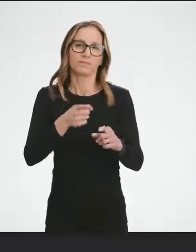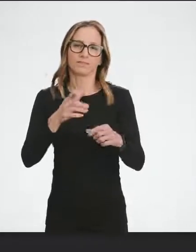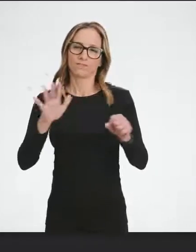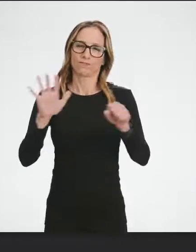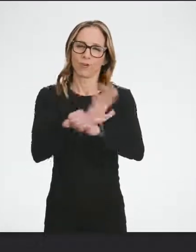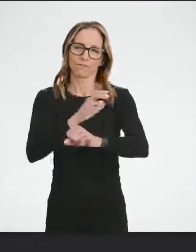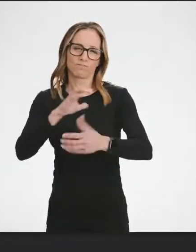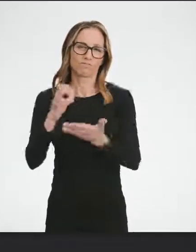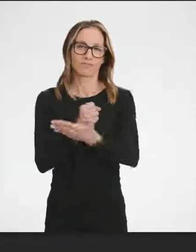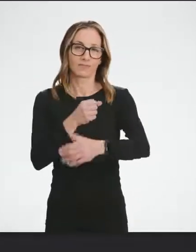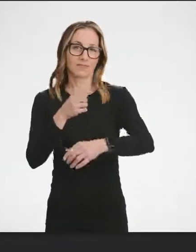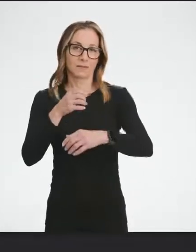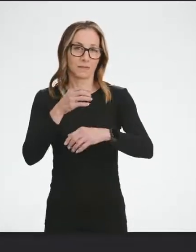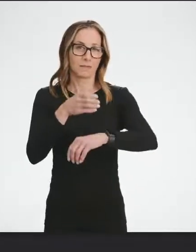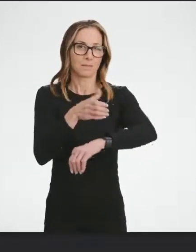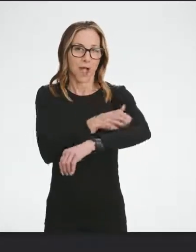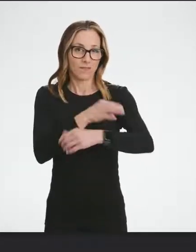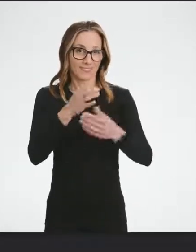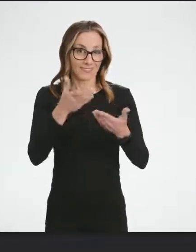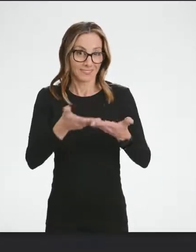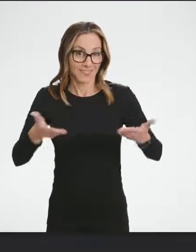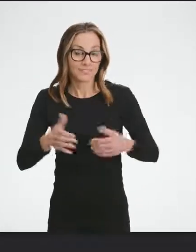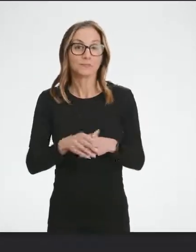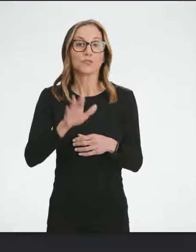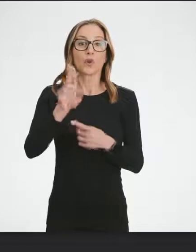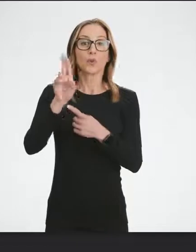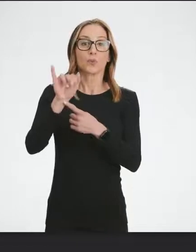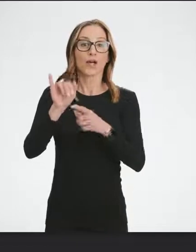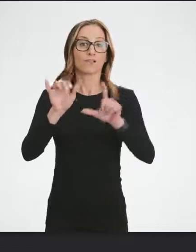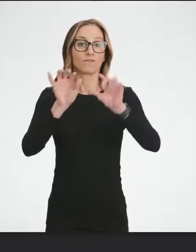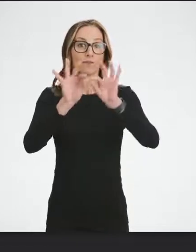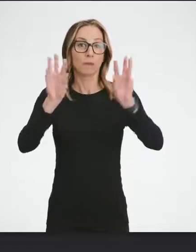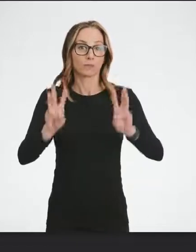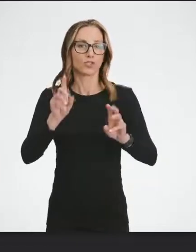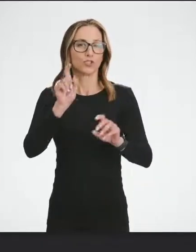Your UI framework should help you make your app feel familiar and intuitive.